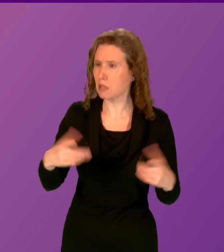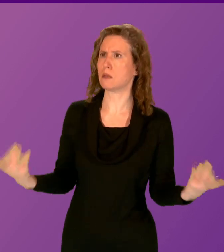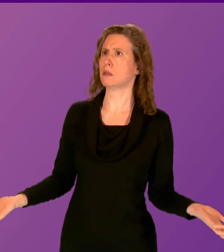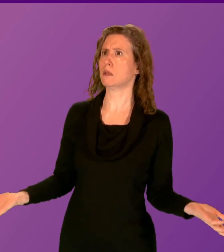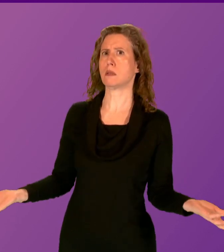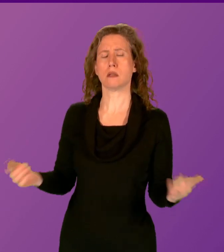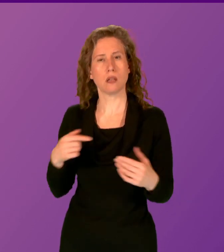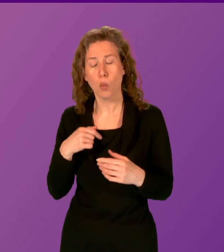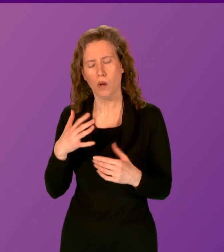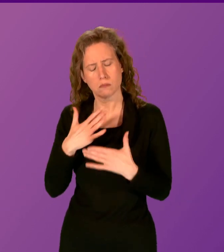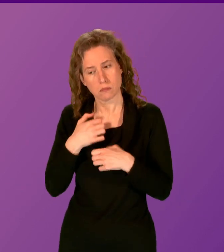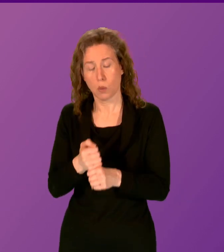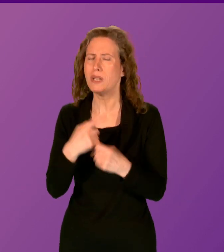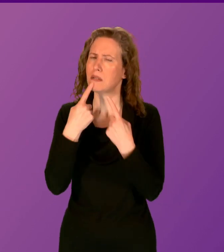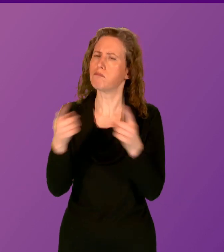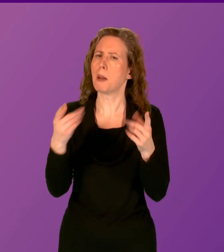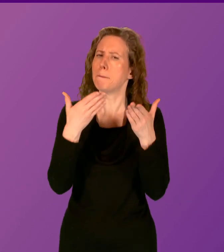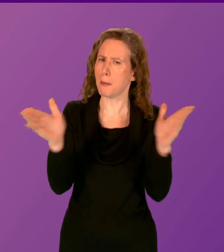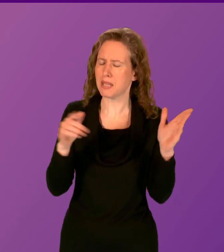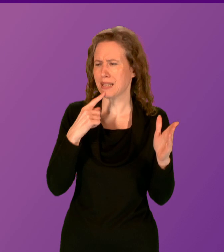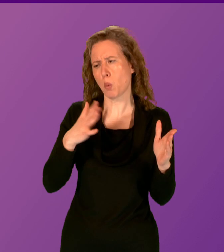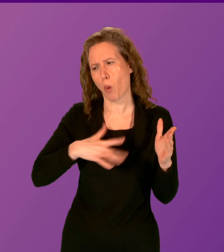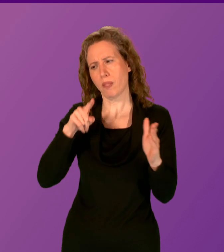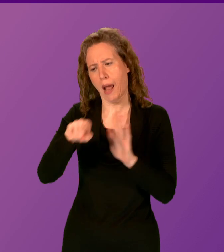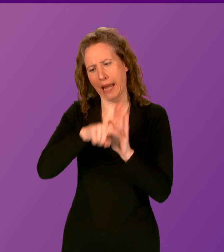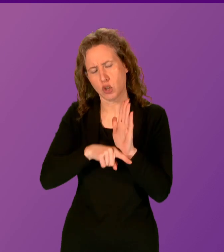We stated publicly our preference for the legislation to apply UK-wide.